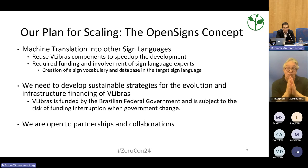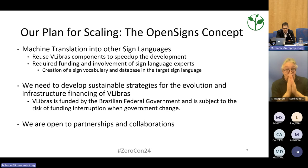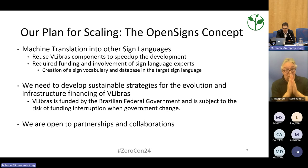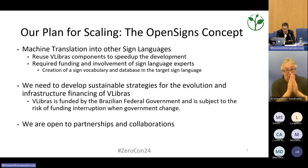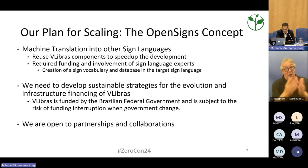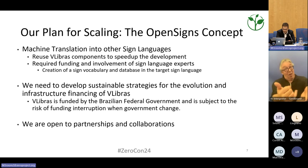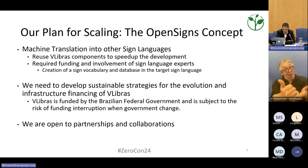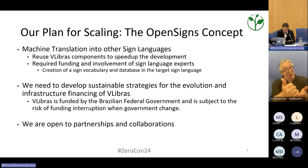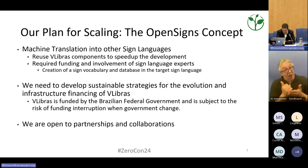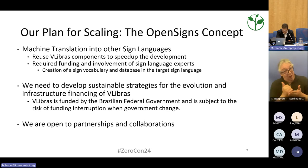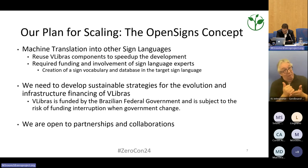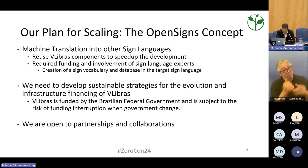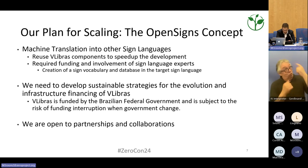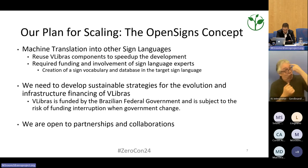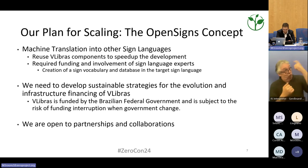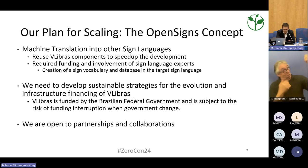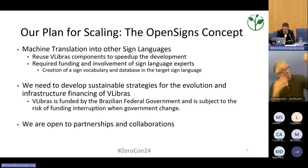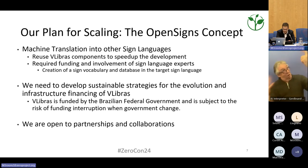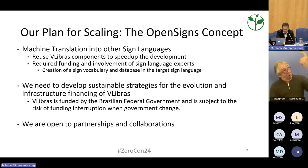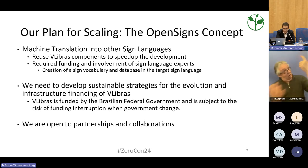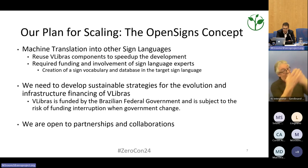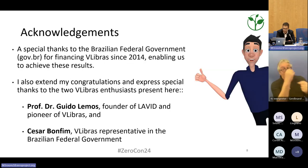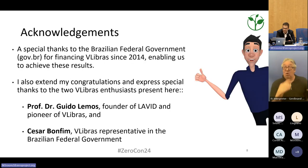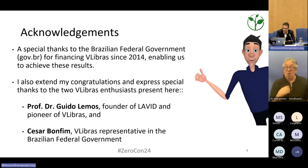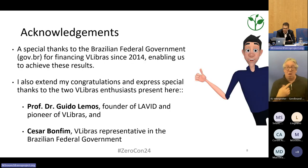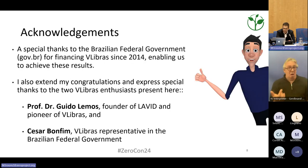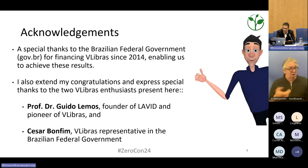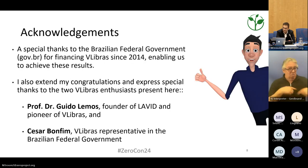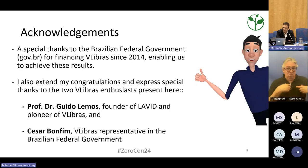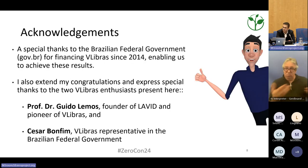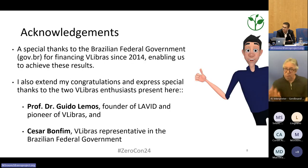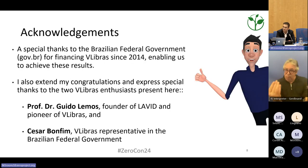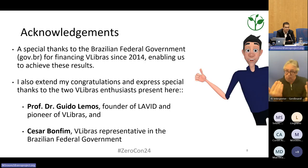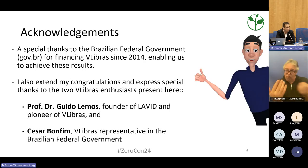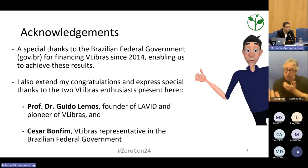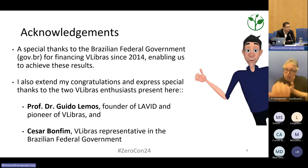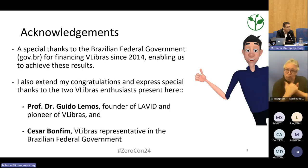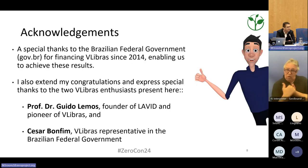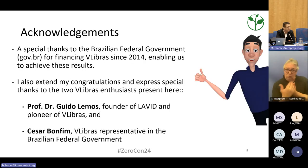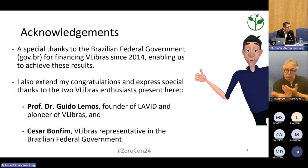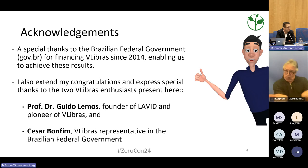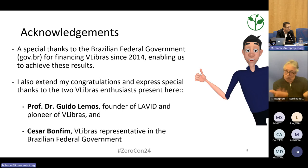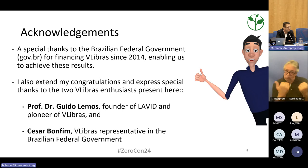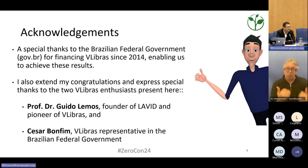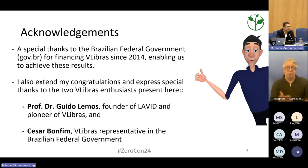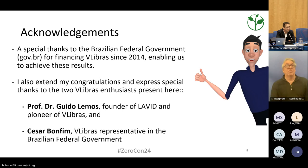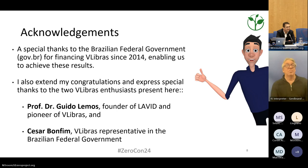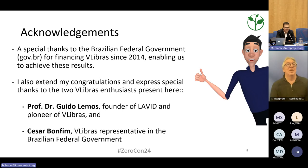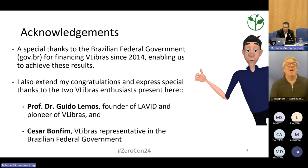we are open to collaborations and partnerships. Just to finish my donor if I have more time,